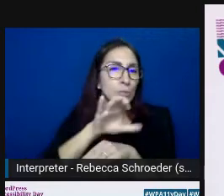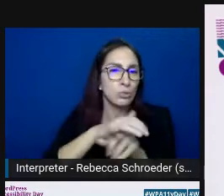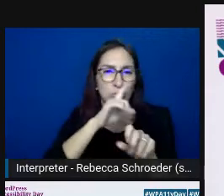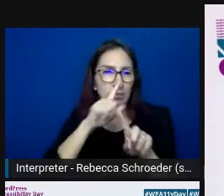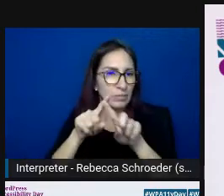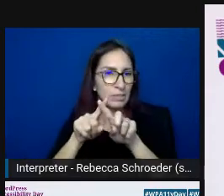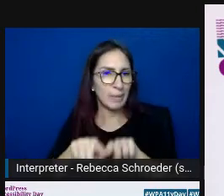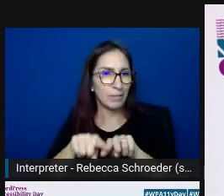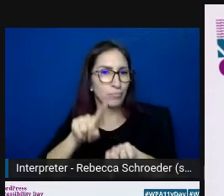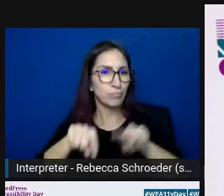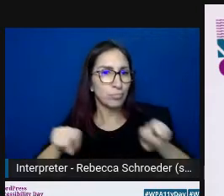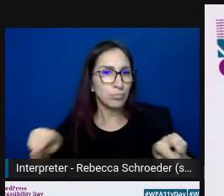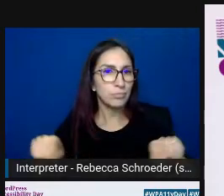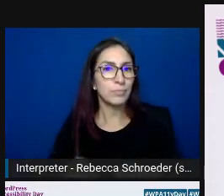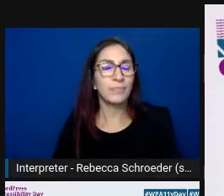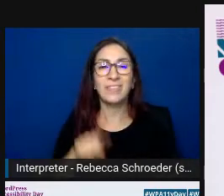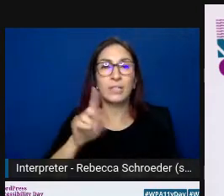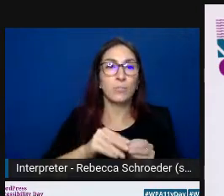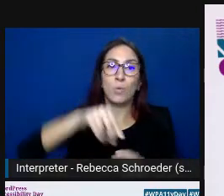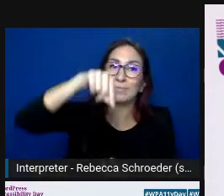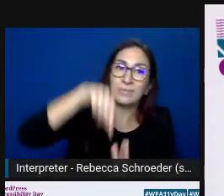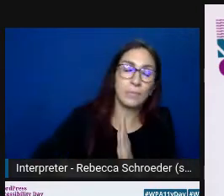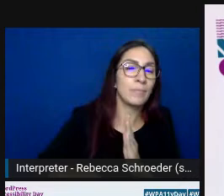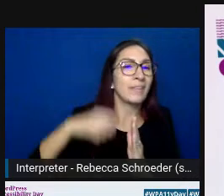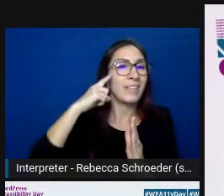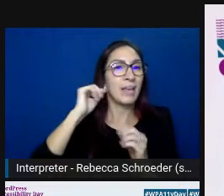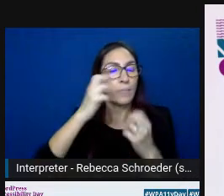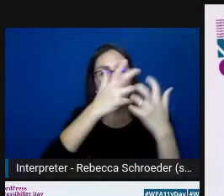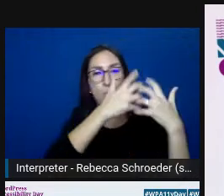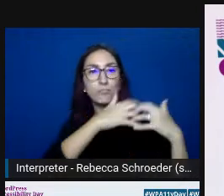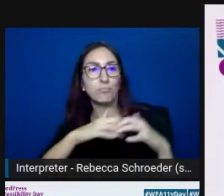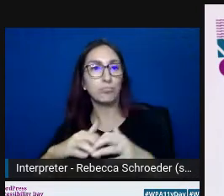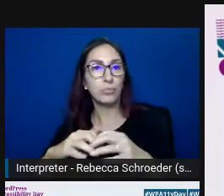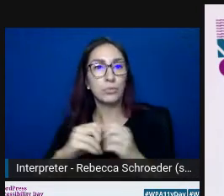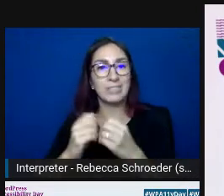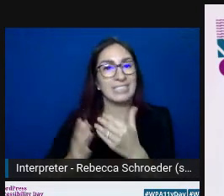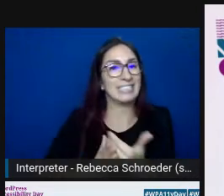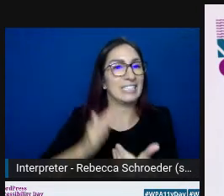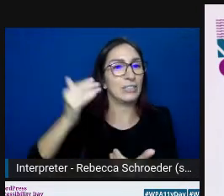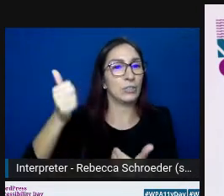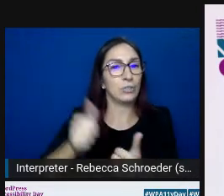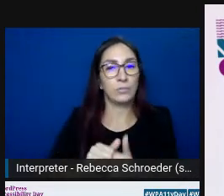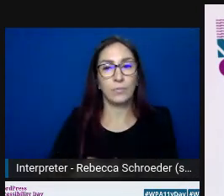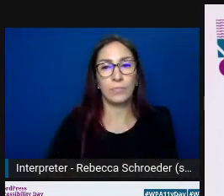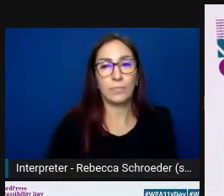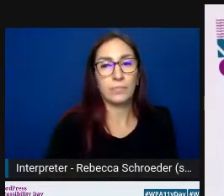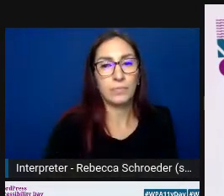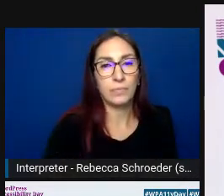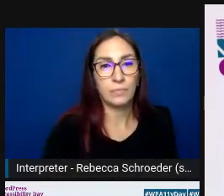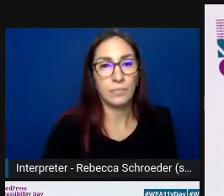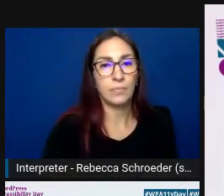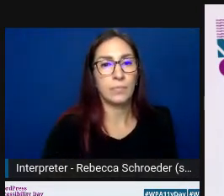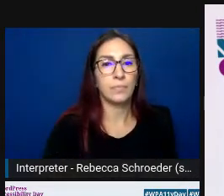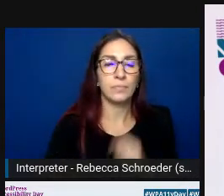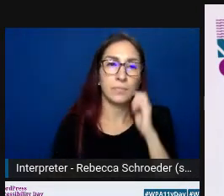I do believe it can be streamlined into being much easier. There are many hosting services that make headless deployment easier like,